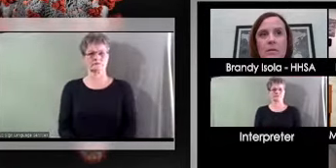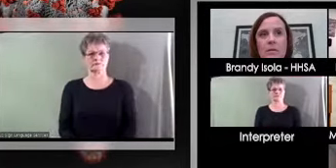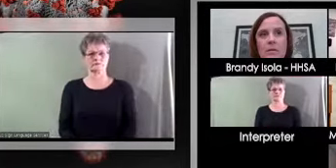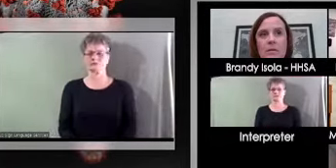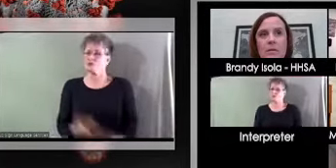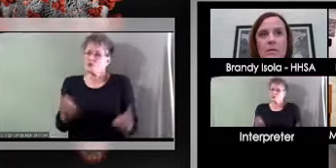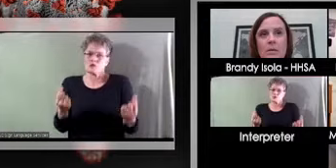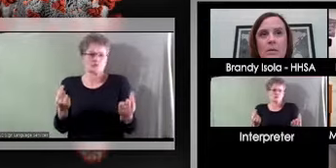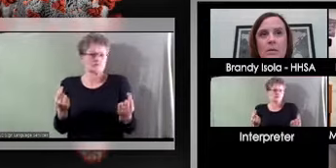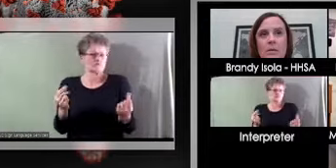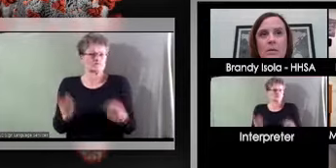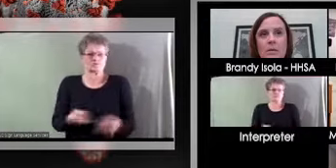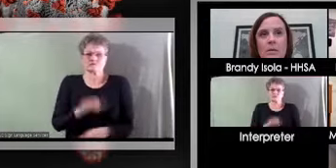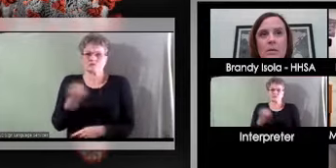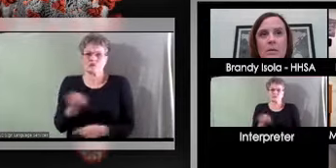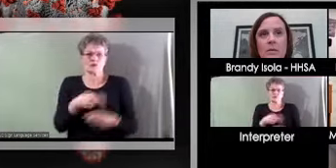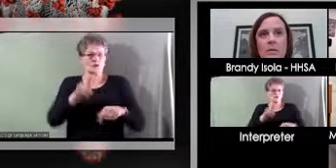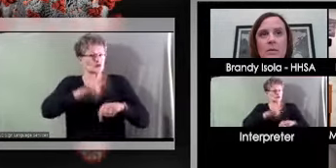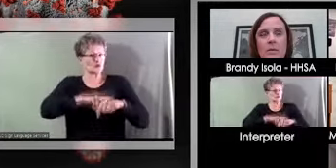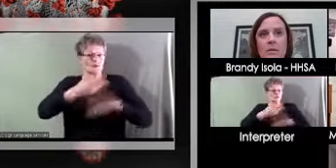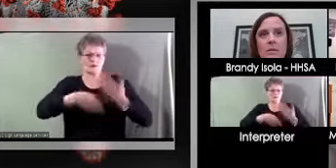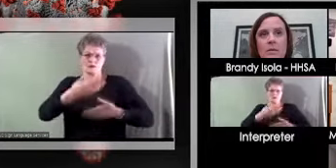normal basis and have plans for on a normal basis.